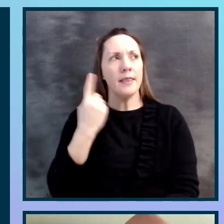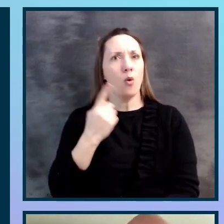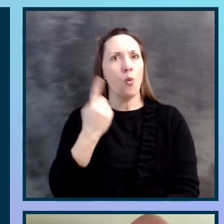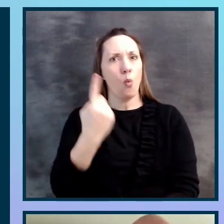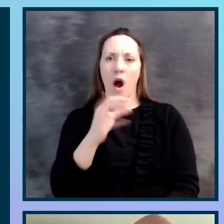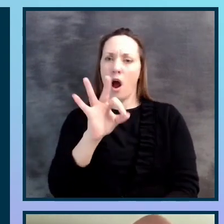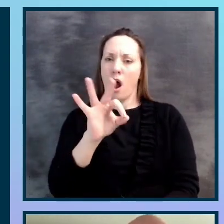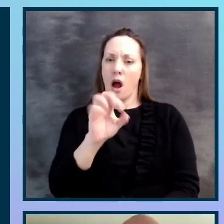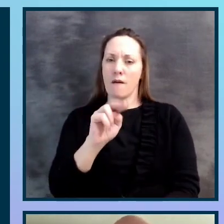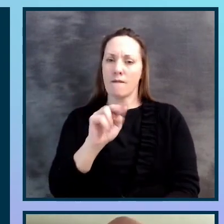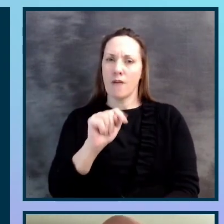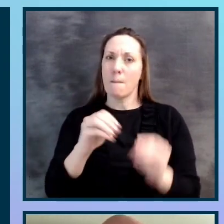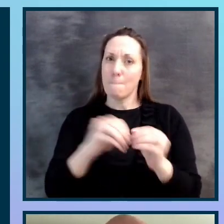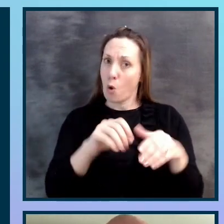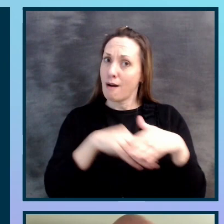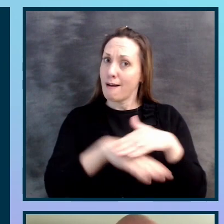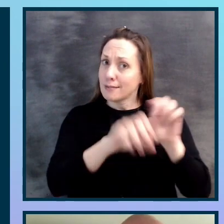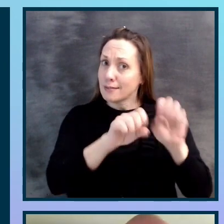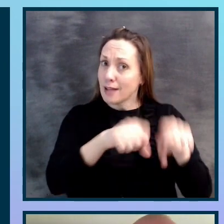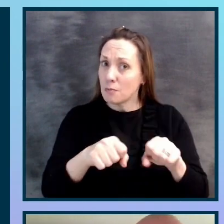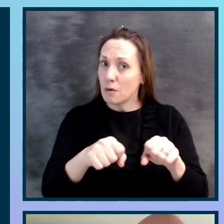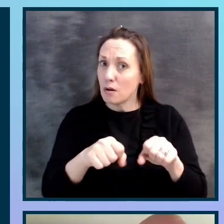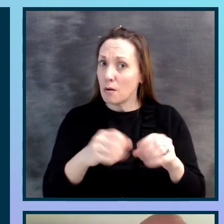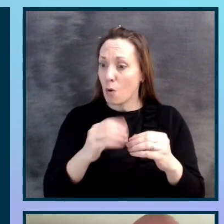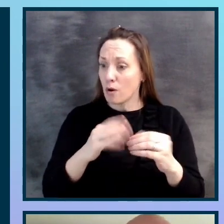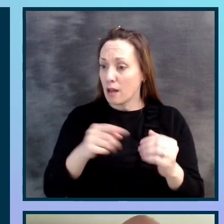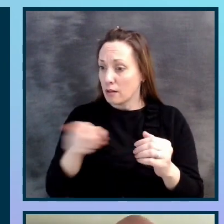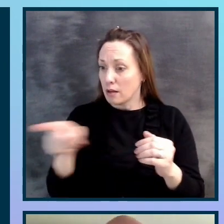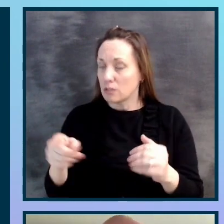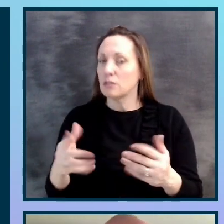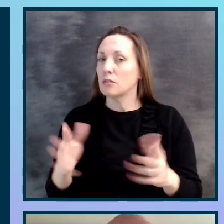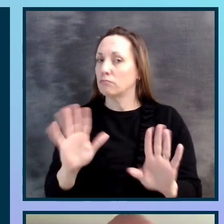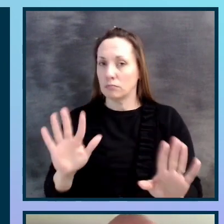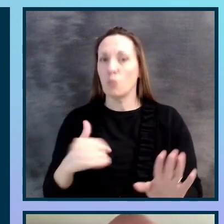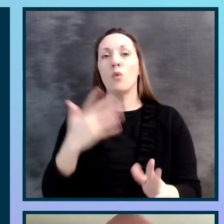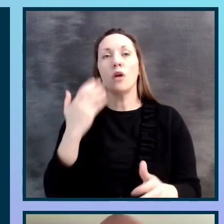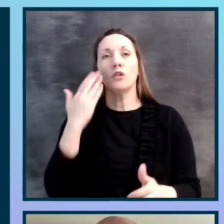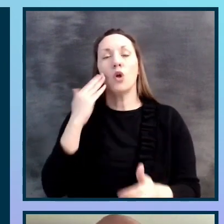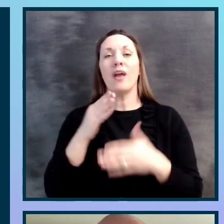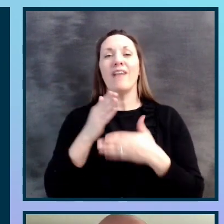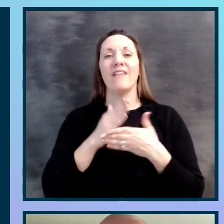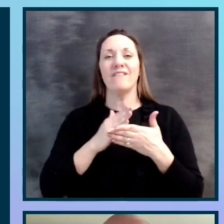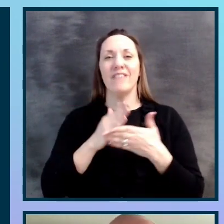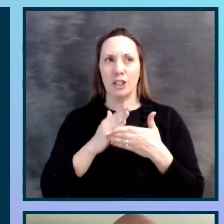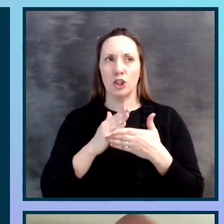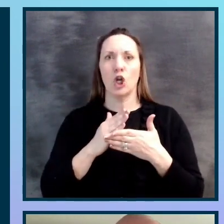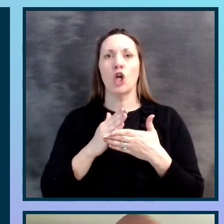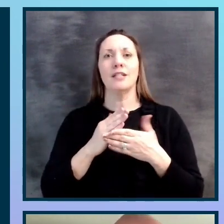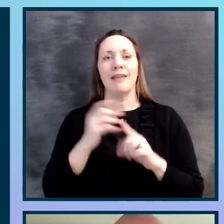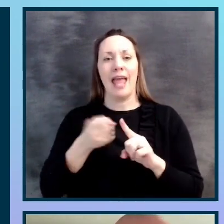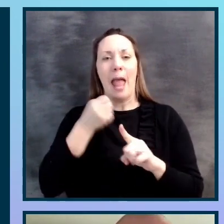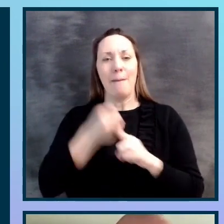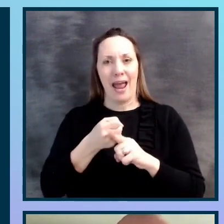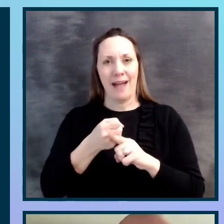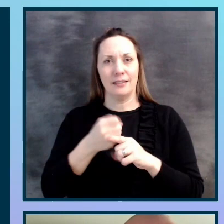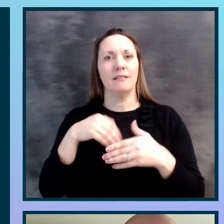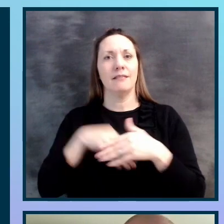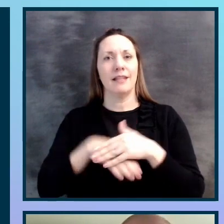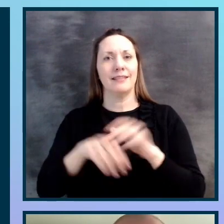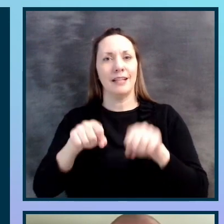We wanted to know whether features impacted on the accessibility of a font. And those collection of features within a font,